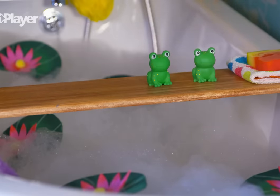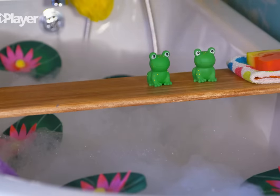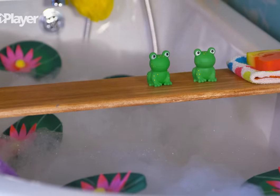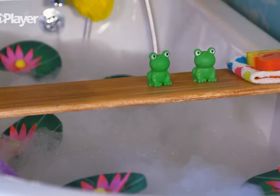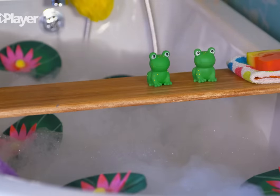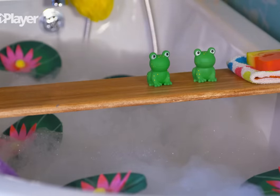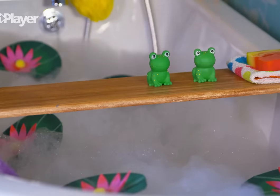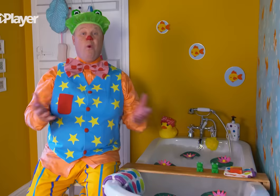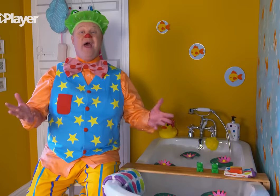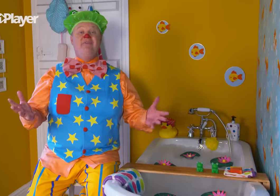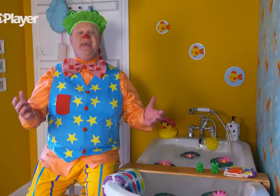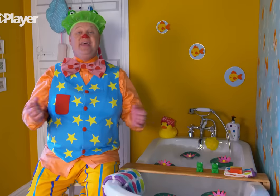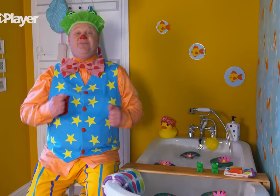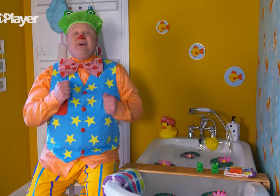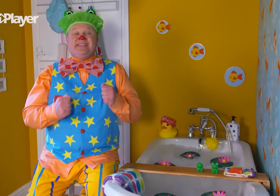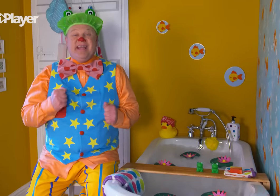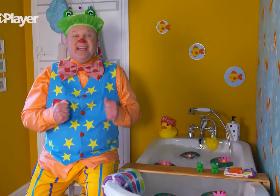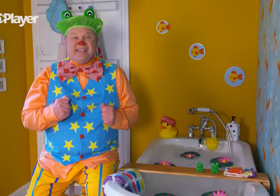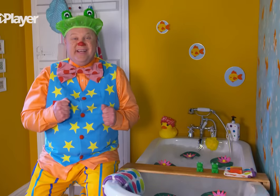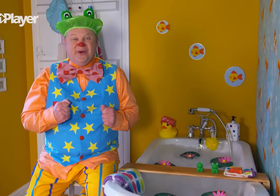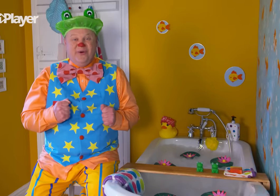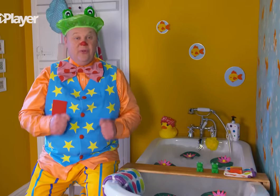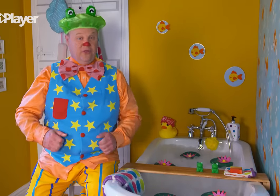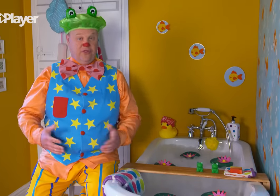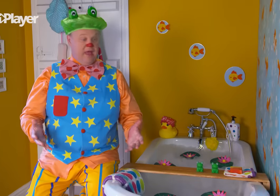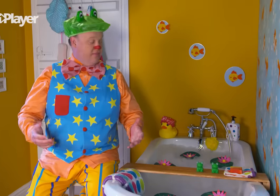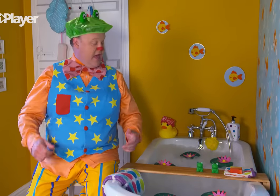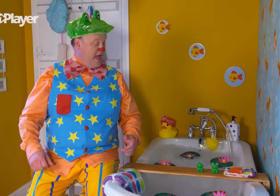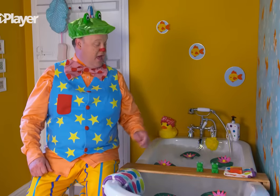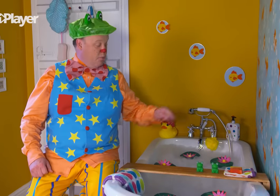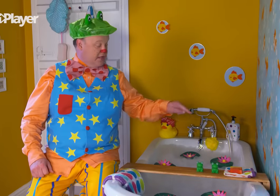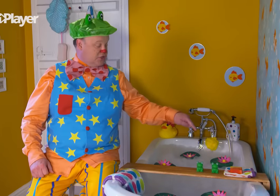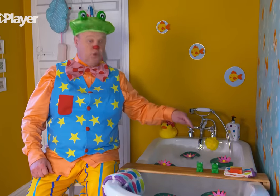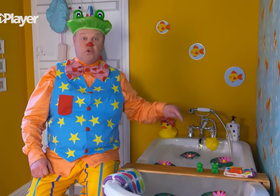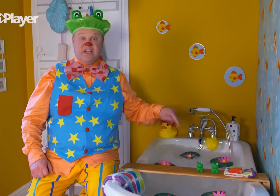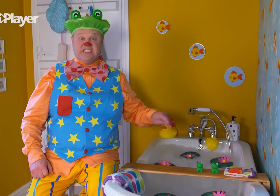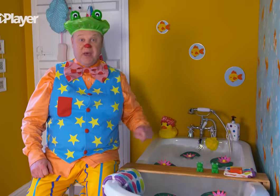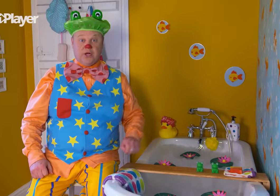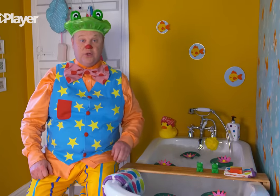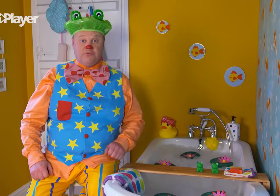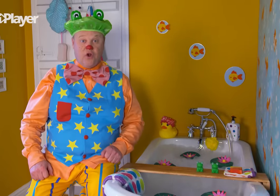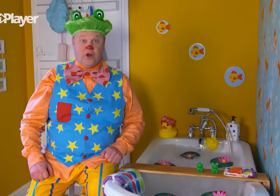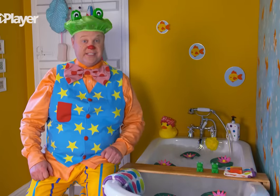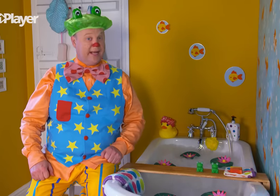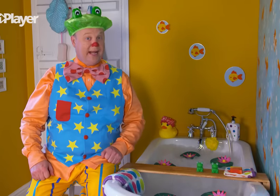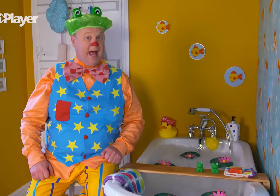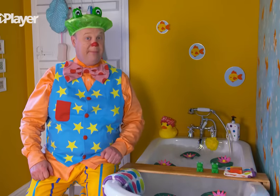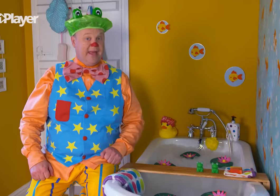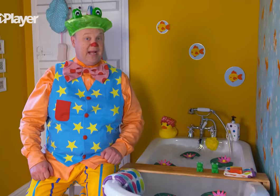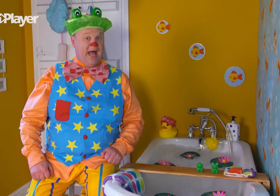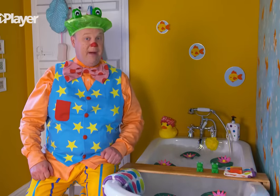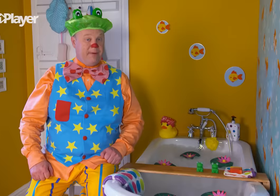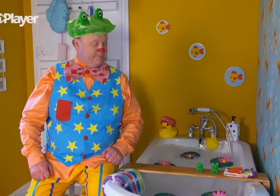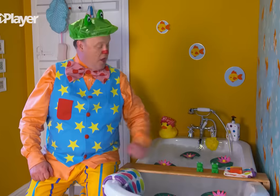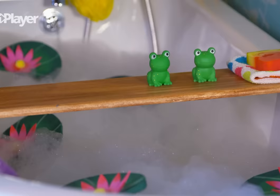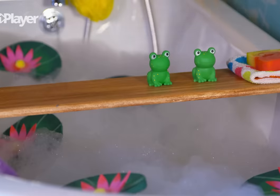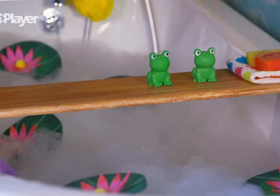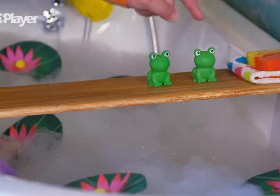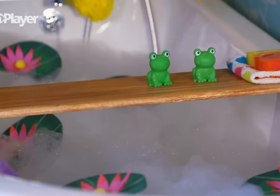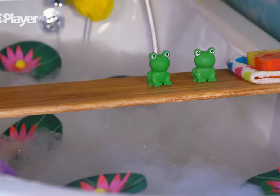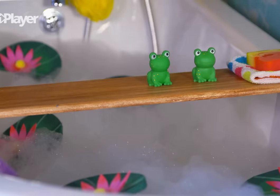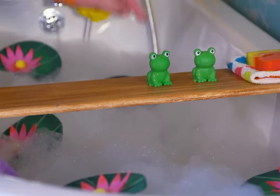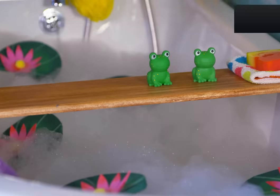the pool where it was nice and cool then there were two green speckled frogs glub glub one two